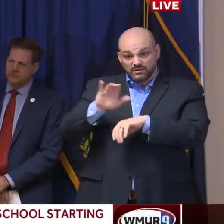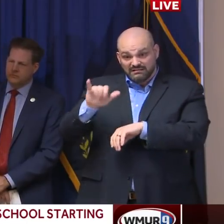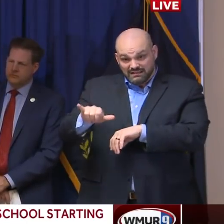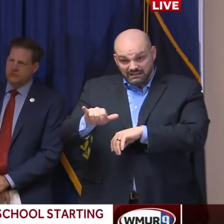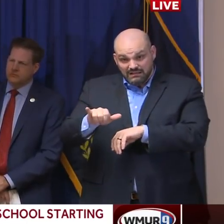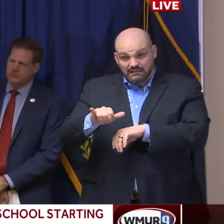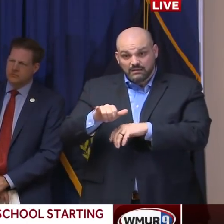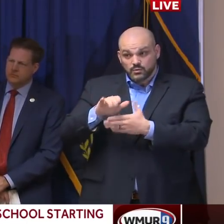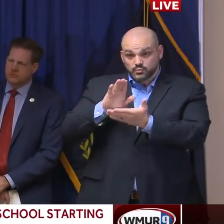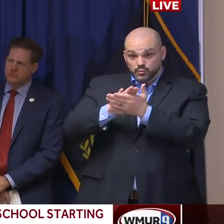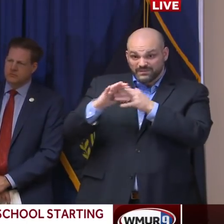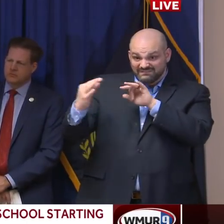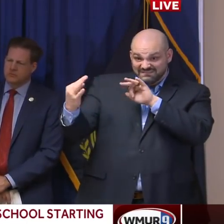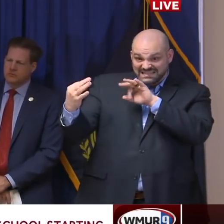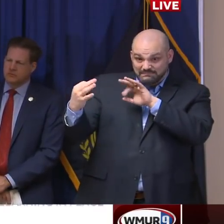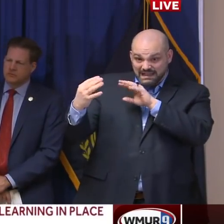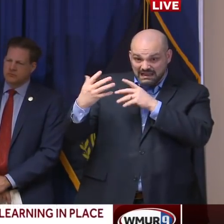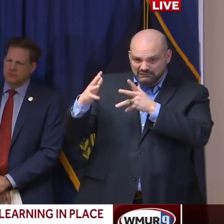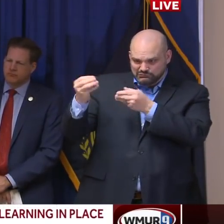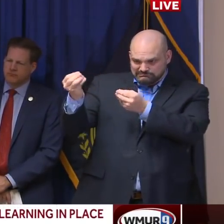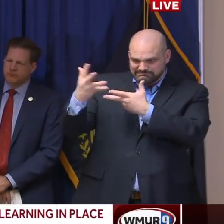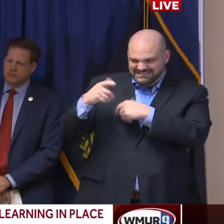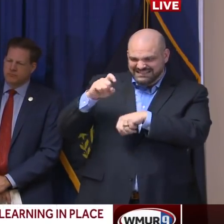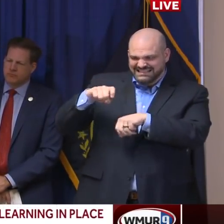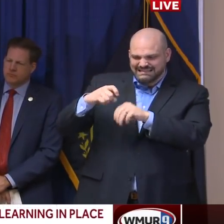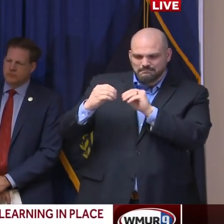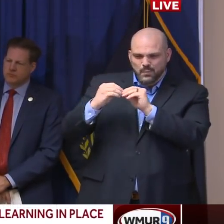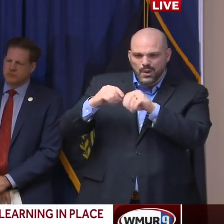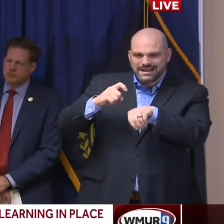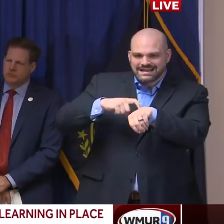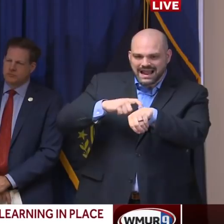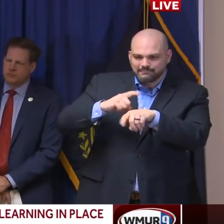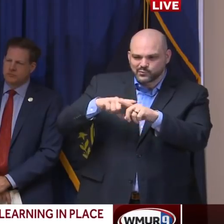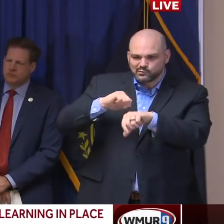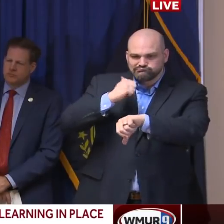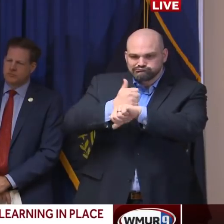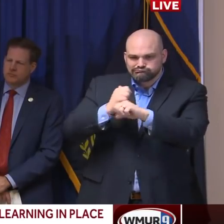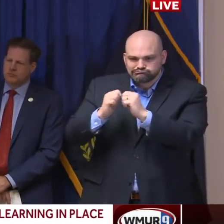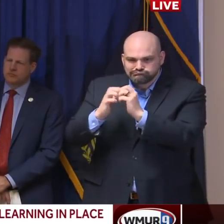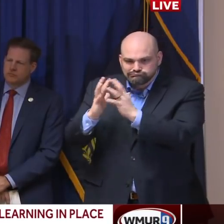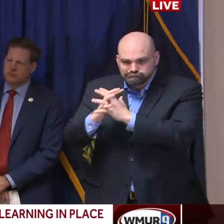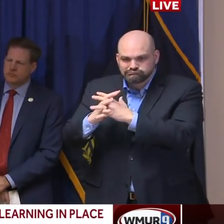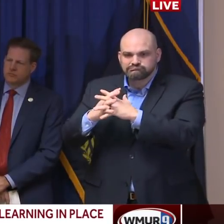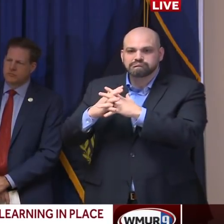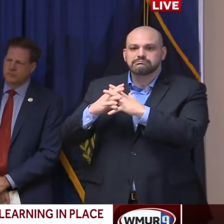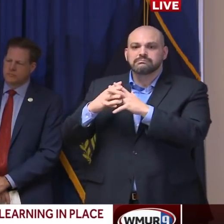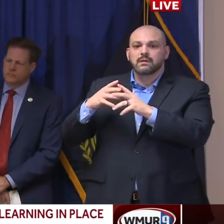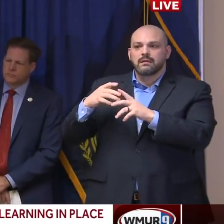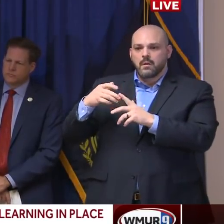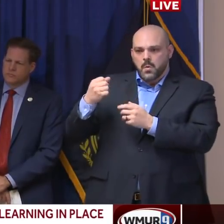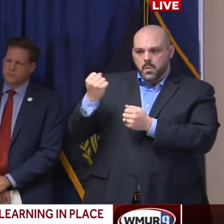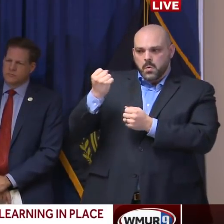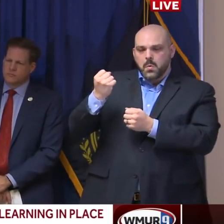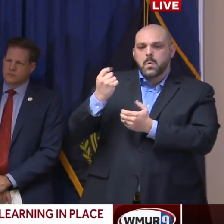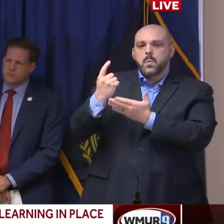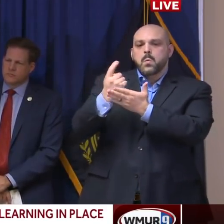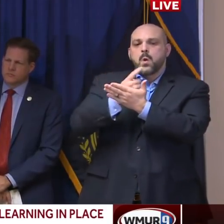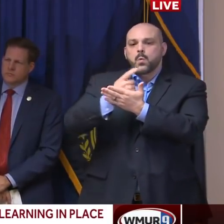BASED ON THAT, WHAT WE HEARD BACK FROM SCHOOLS IS THAT THEY WOULD NEED SOME RAMP TIME AND SOME OF THOSE LOCATIONS.